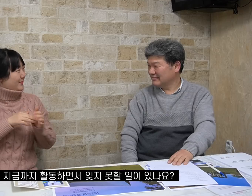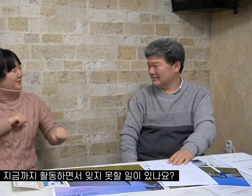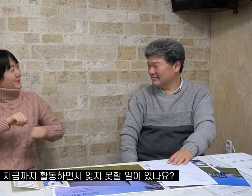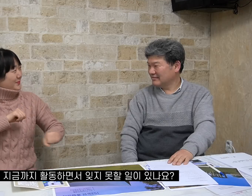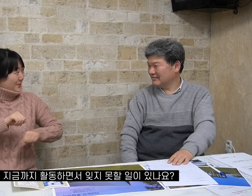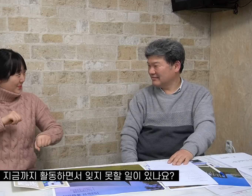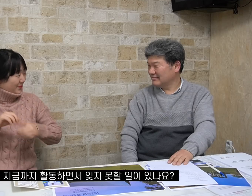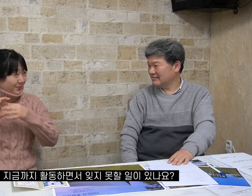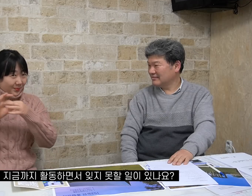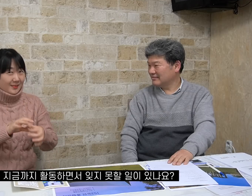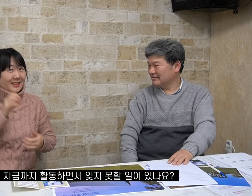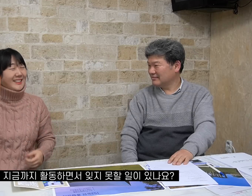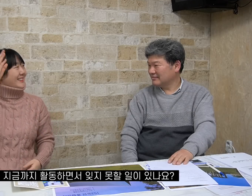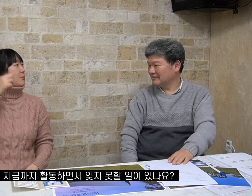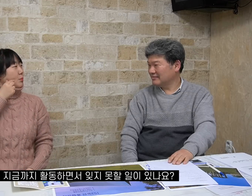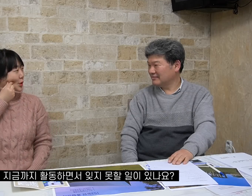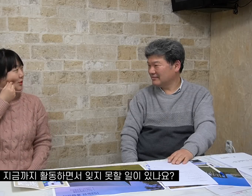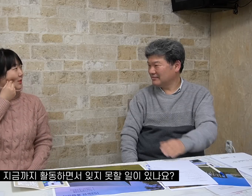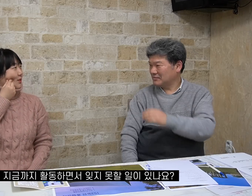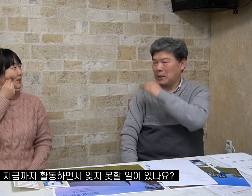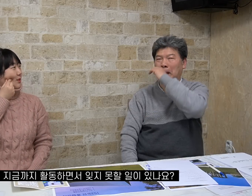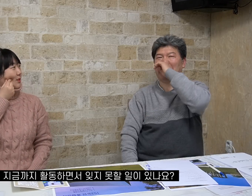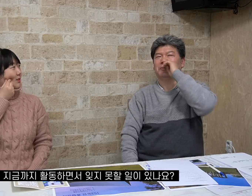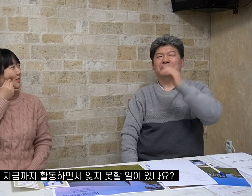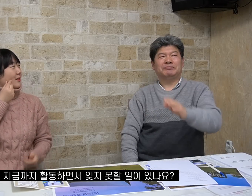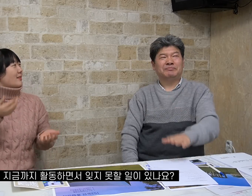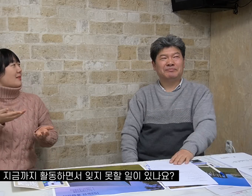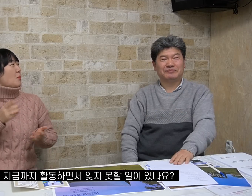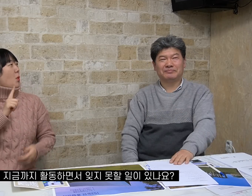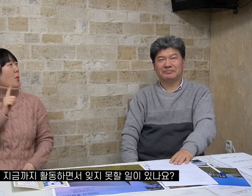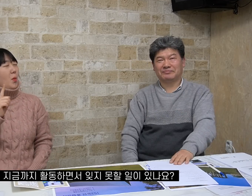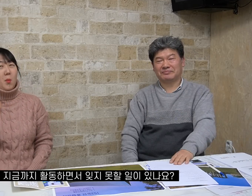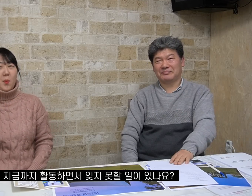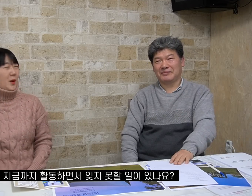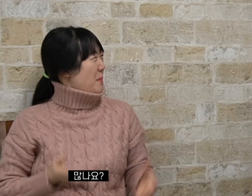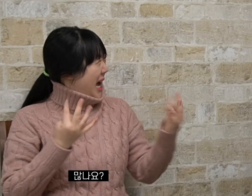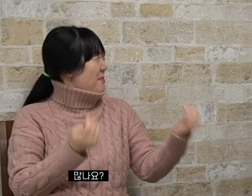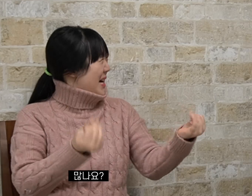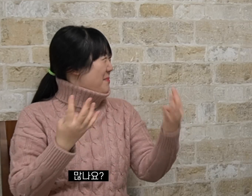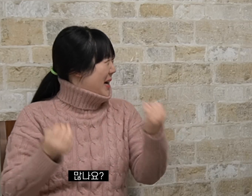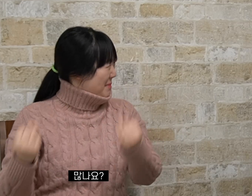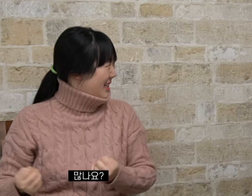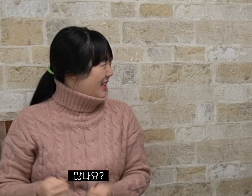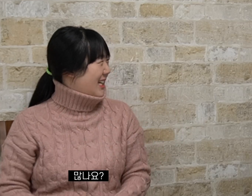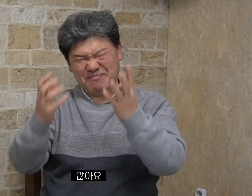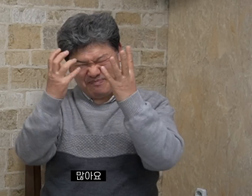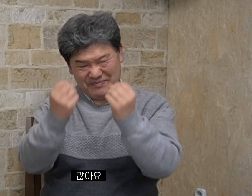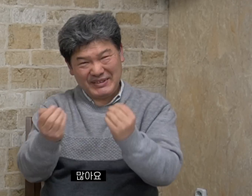Is there anything that you will never forget during your promotions so far? a lot?